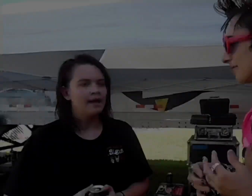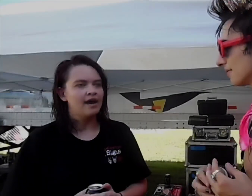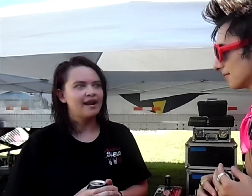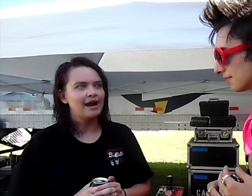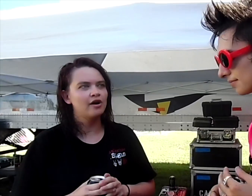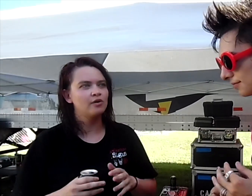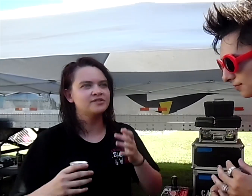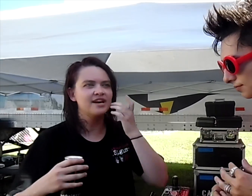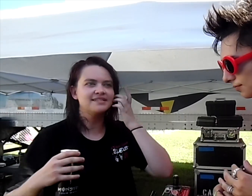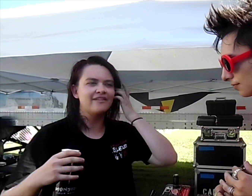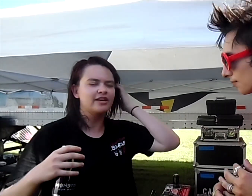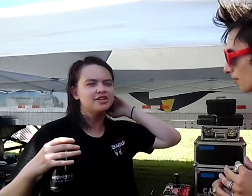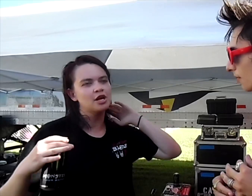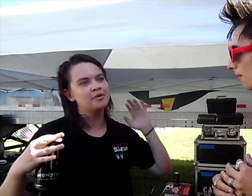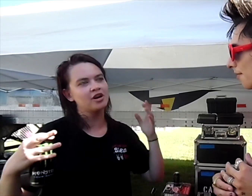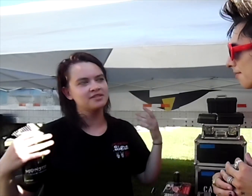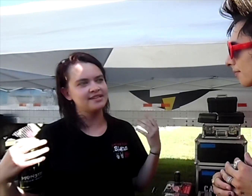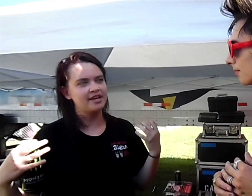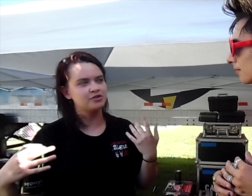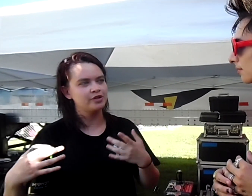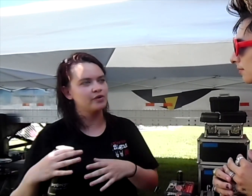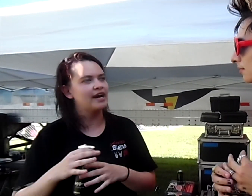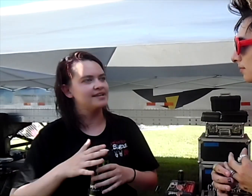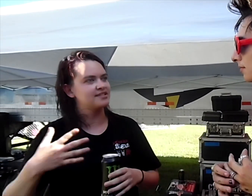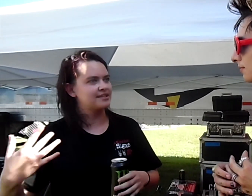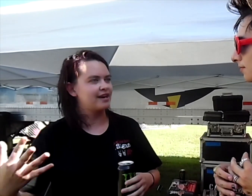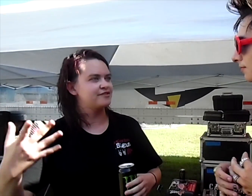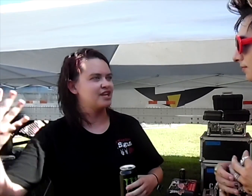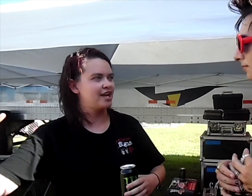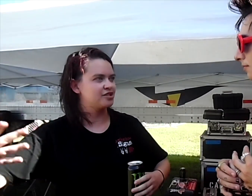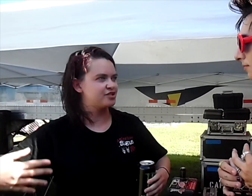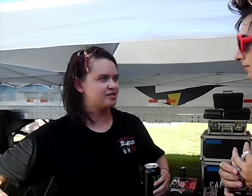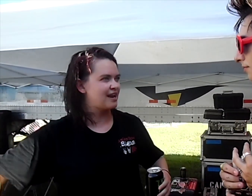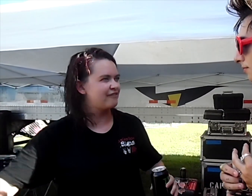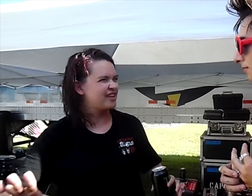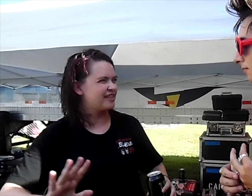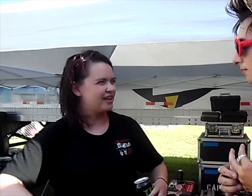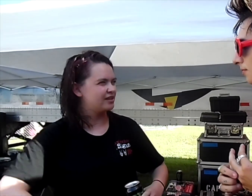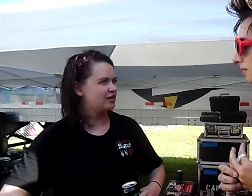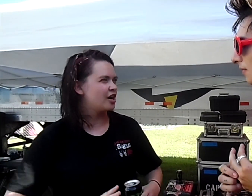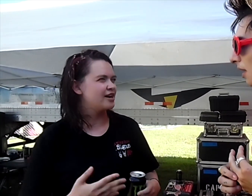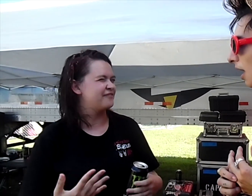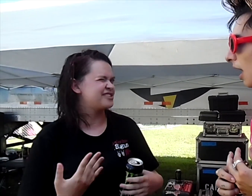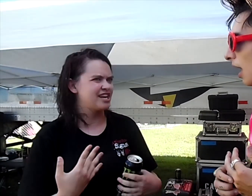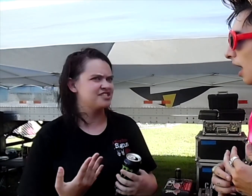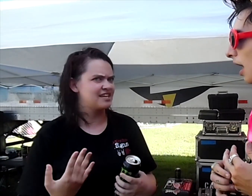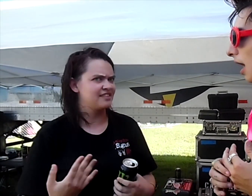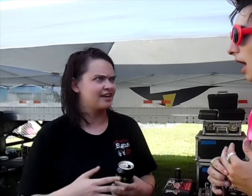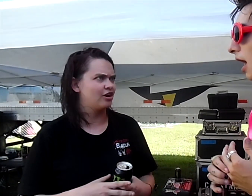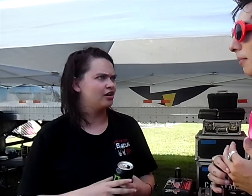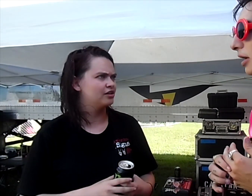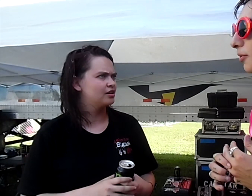How does having an interpreter on stage with you guys kind of change everything or if it changes anything at all